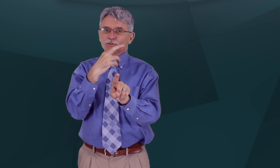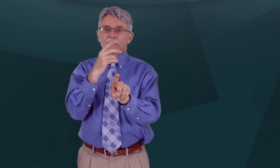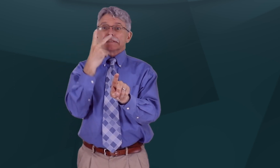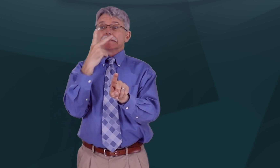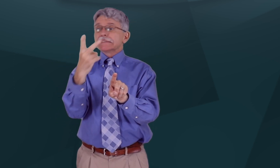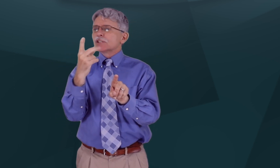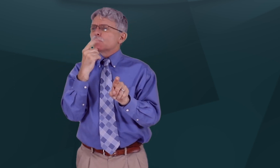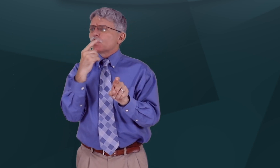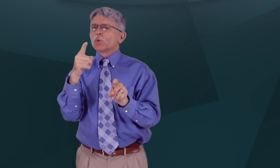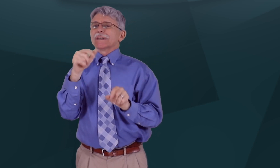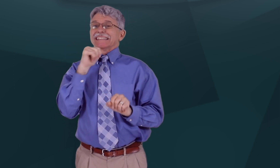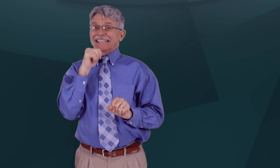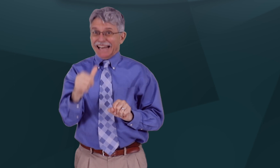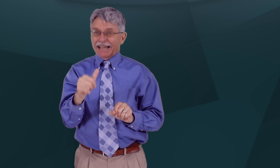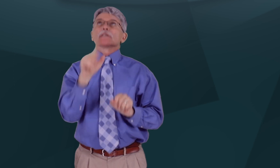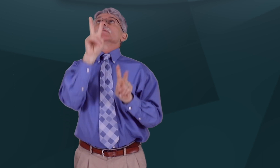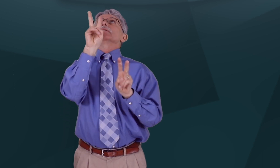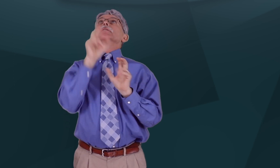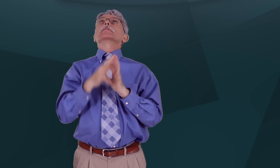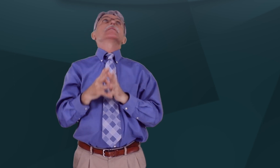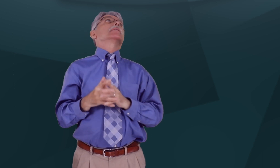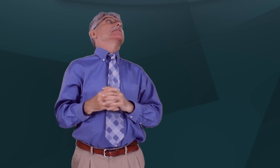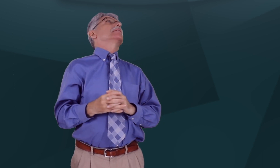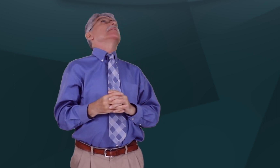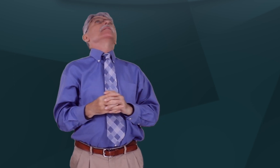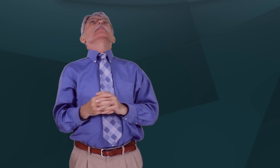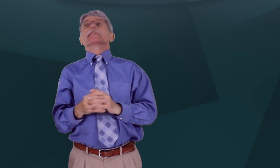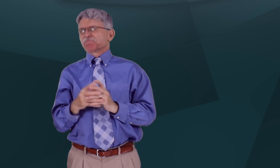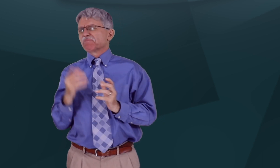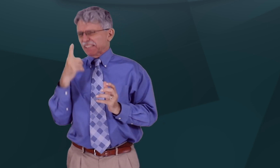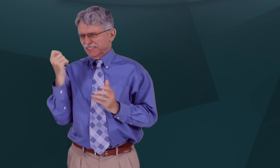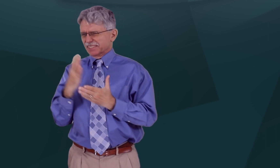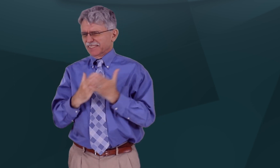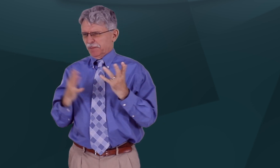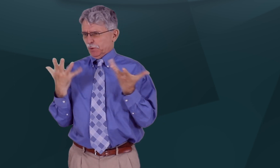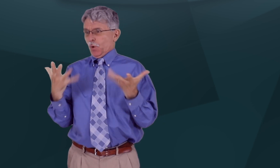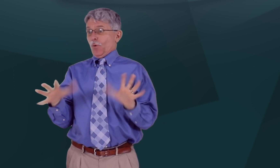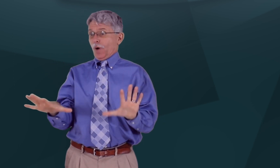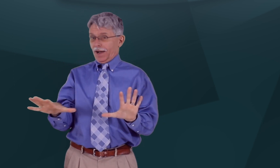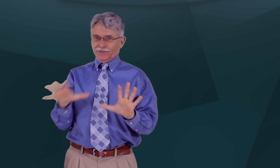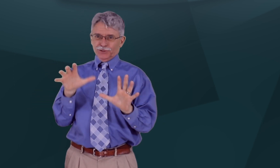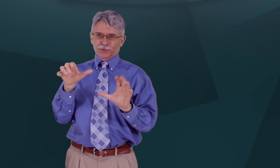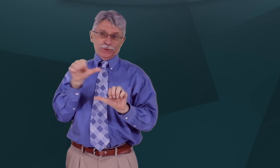Looks around the restaurant to see who's not looking up at the ceiling studying the ceiling tiles as some people do